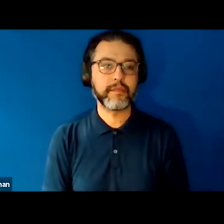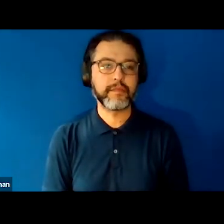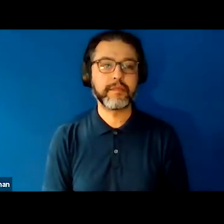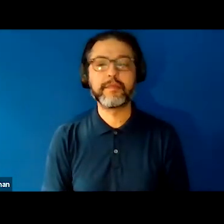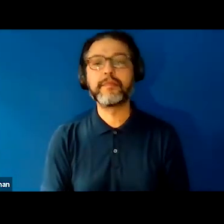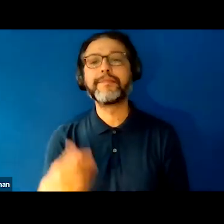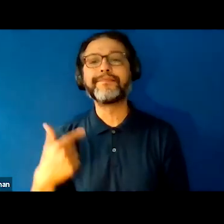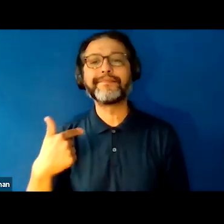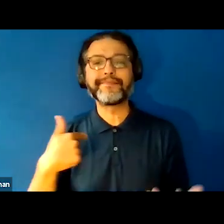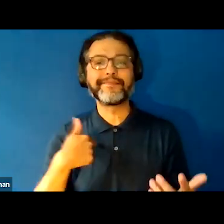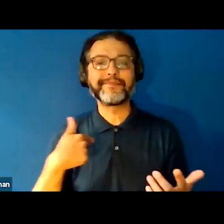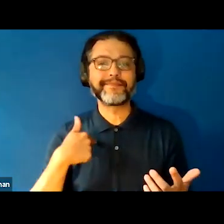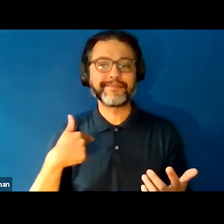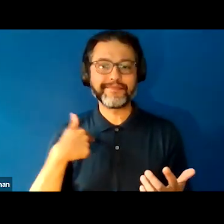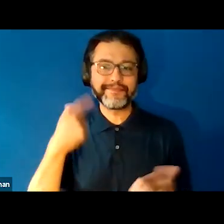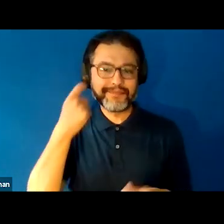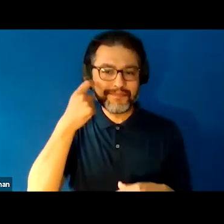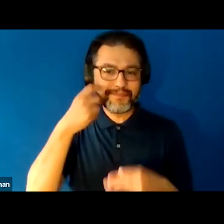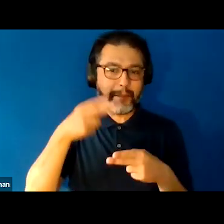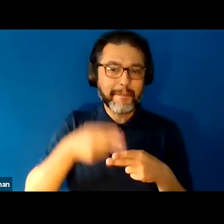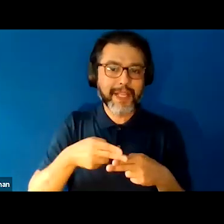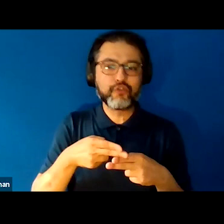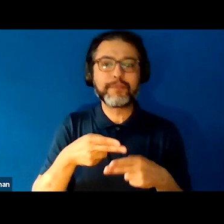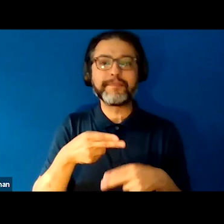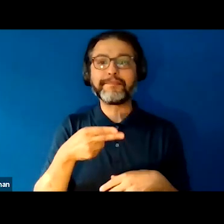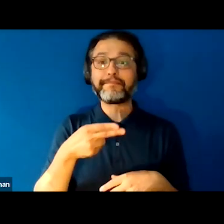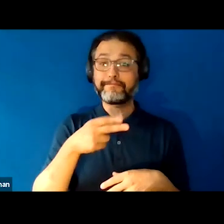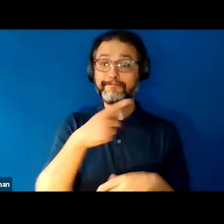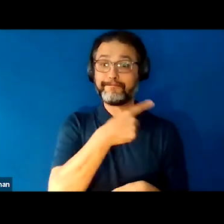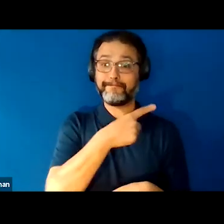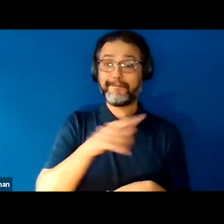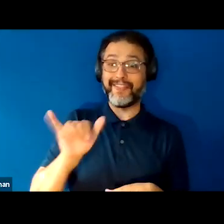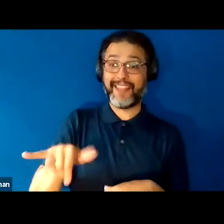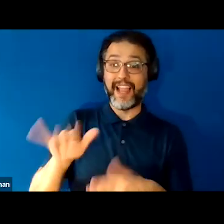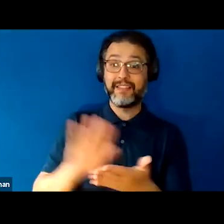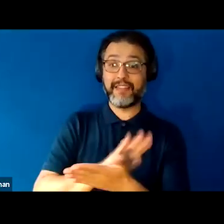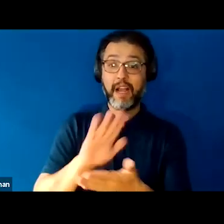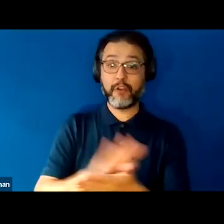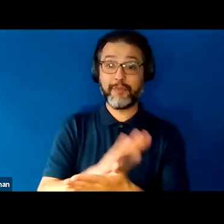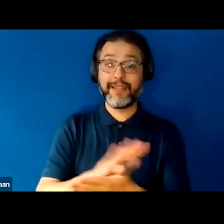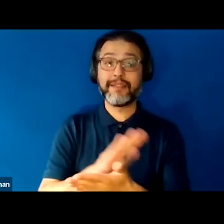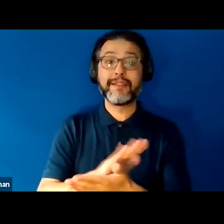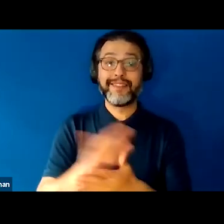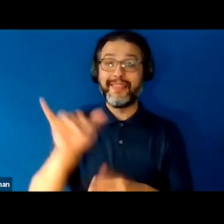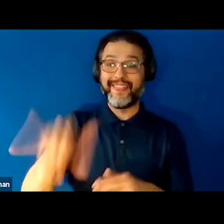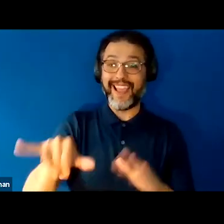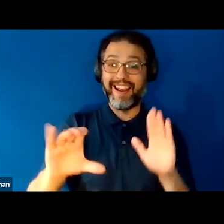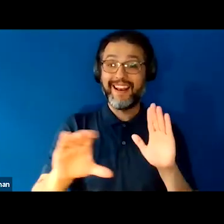As I mentioned, this document was developed. This particular copyright is from 2010.